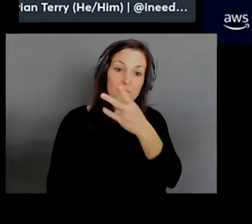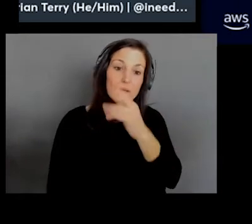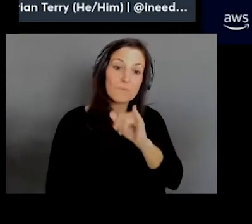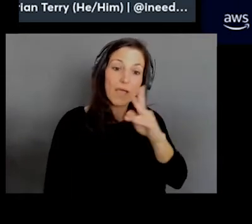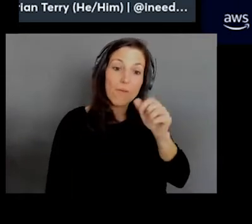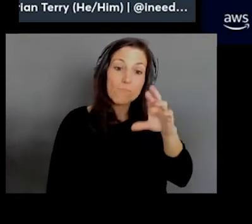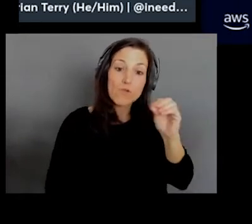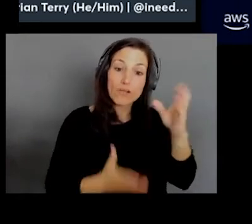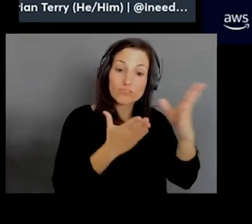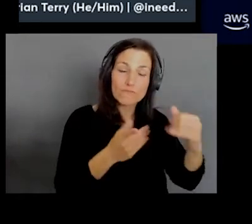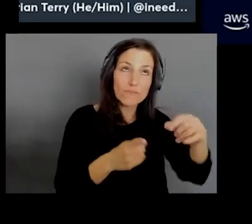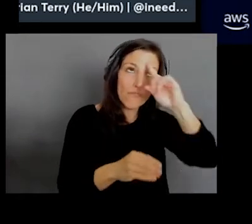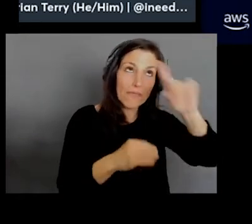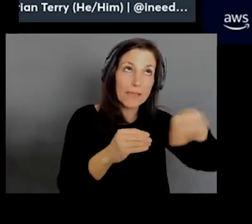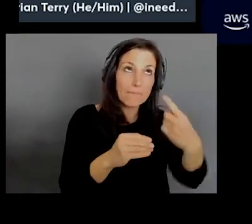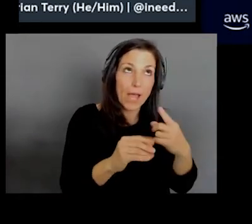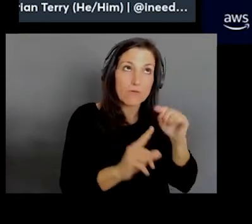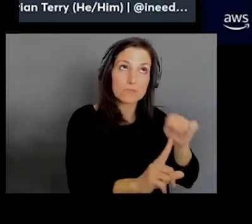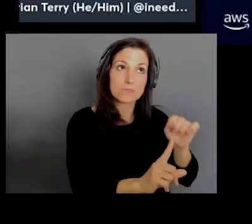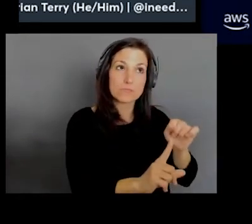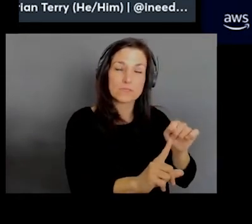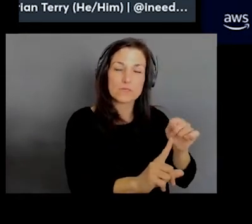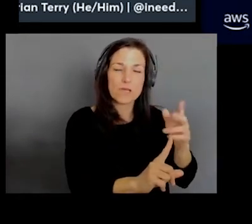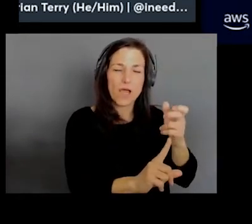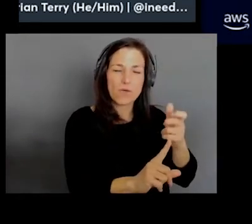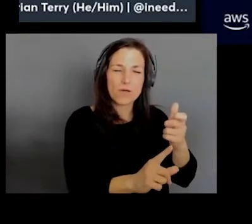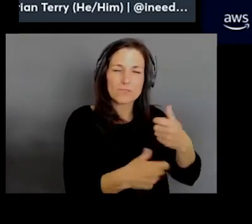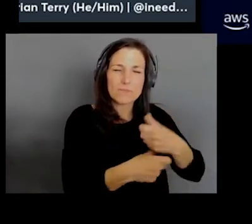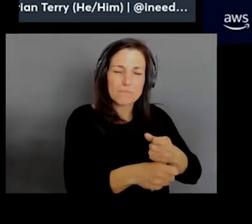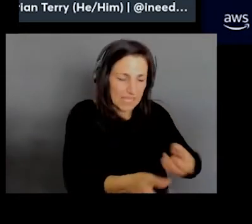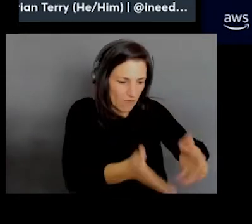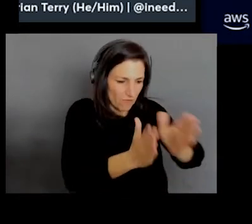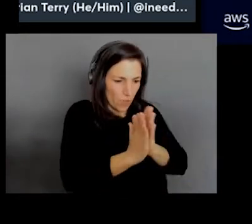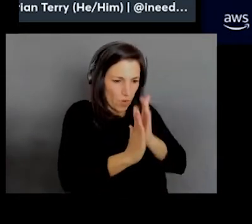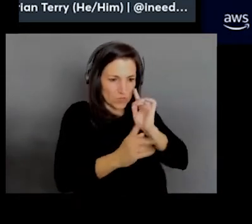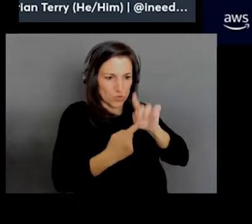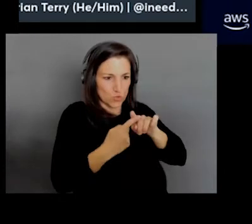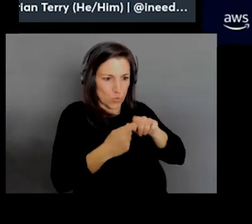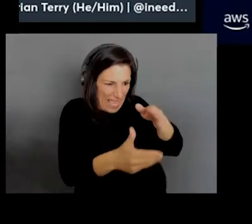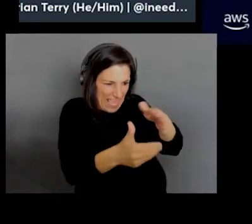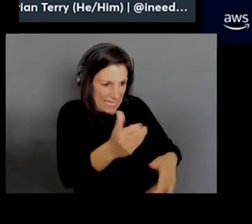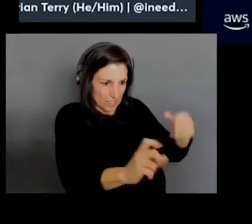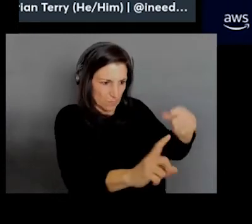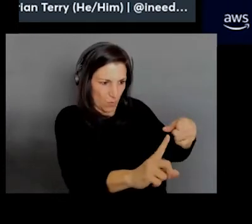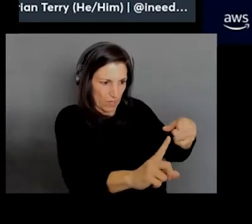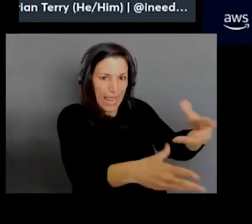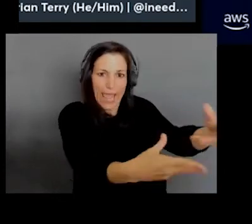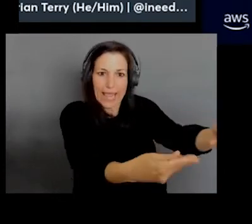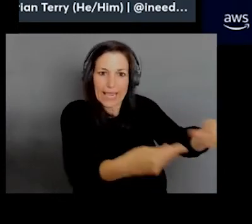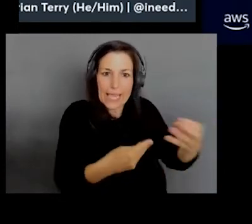I just wanna make a request to an endpoint and get some information back. And oftentimes we call these like Rest APIs.